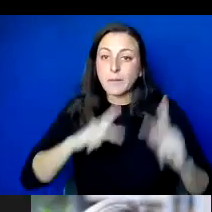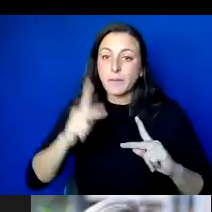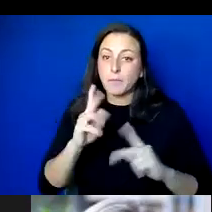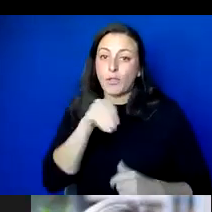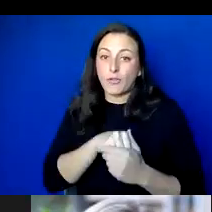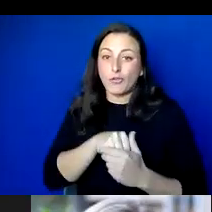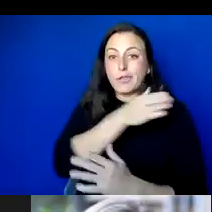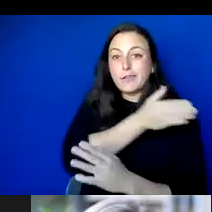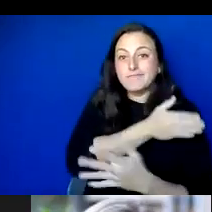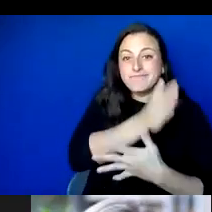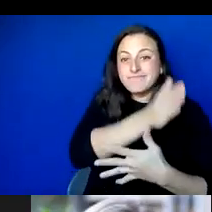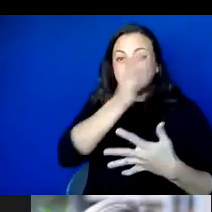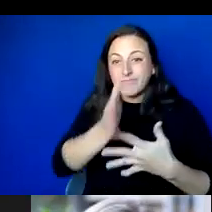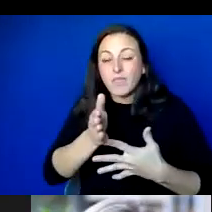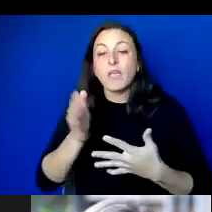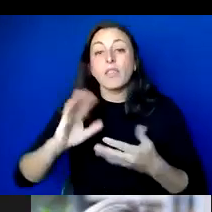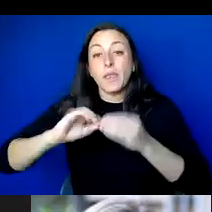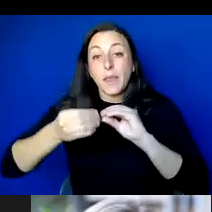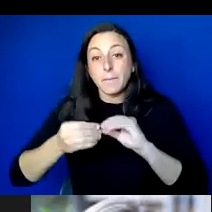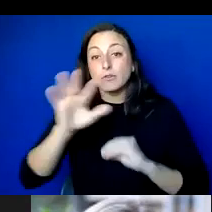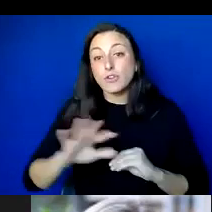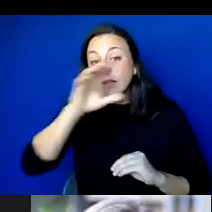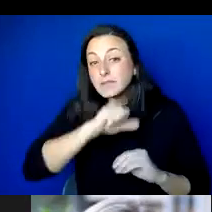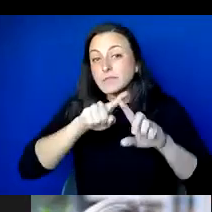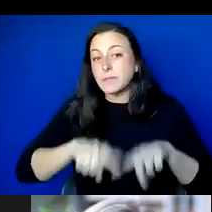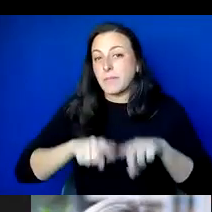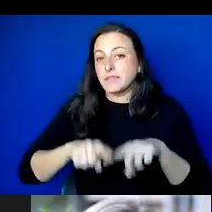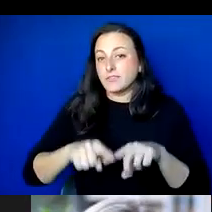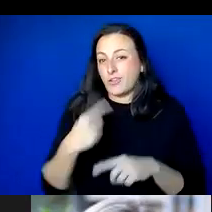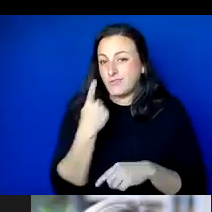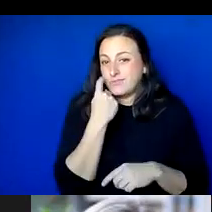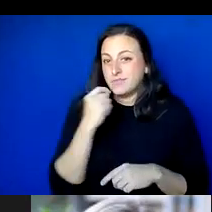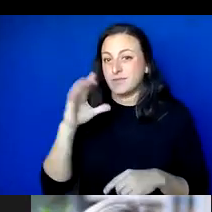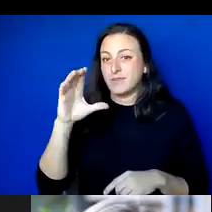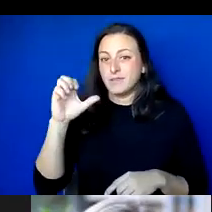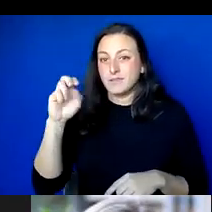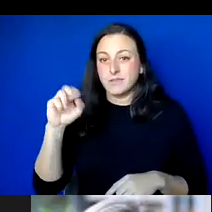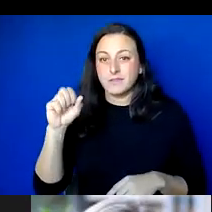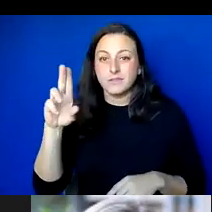numbers are estimates based on the latest census and demographic data. And of course allocation of